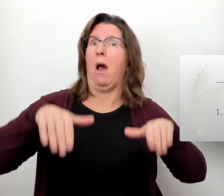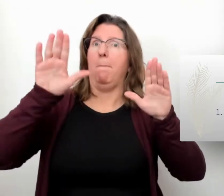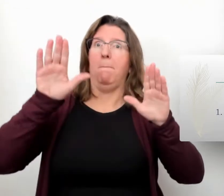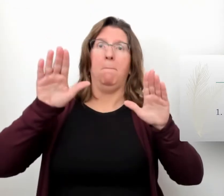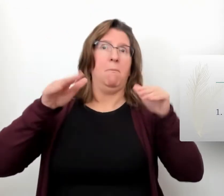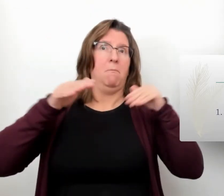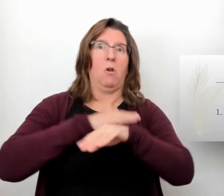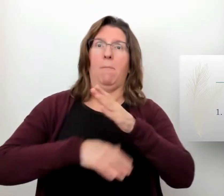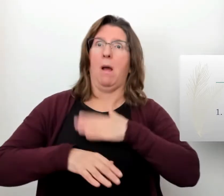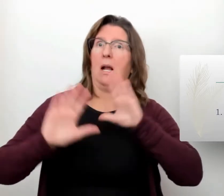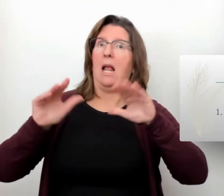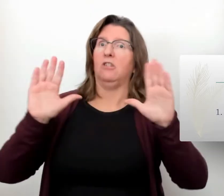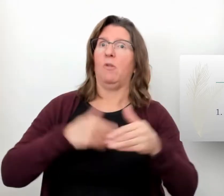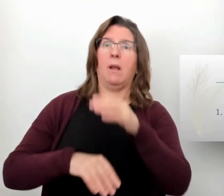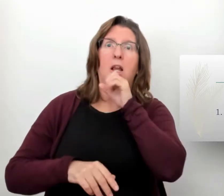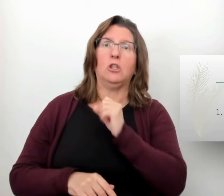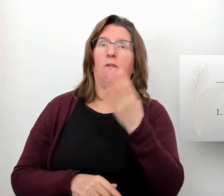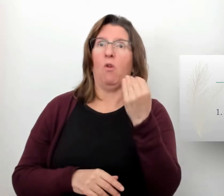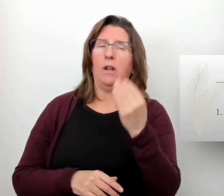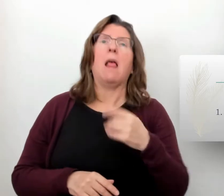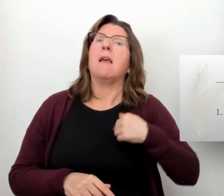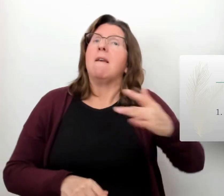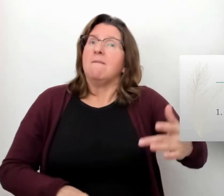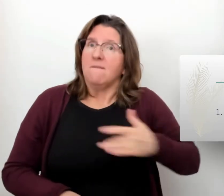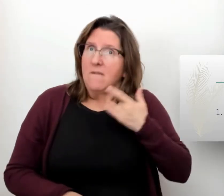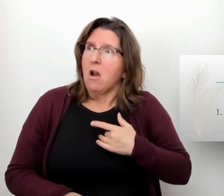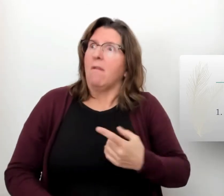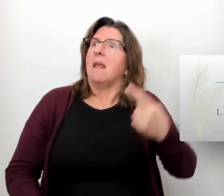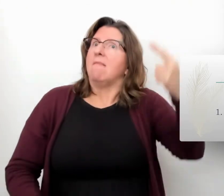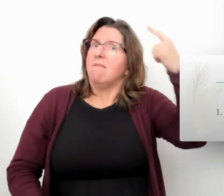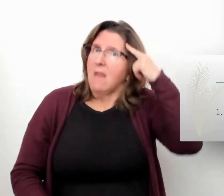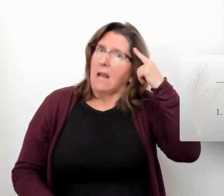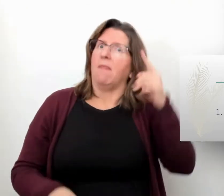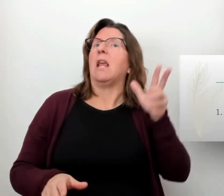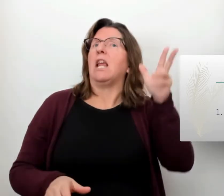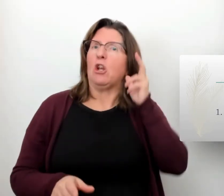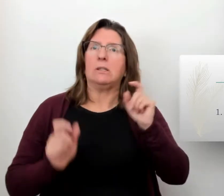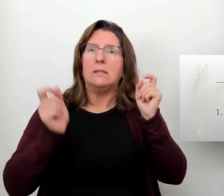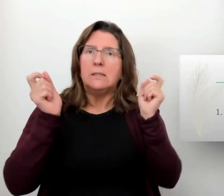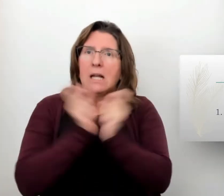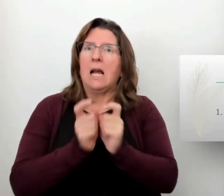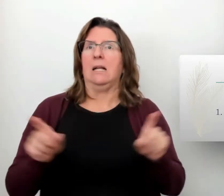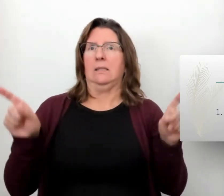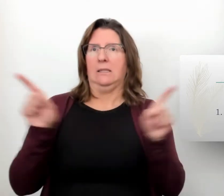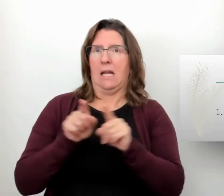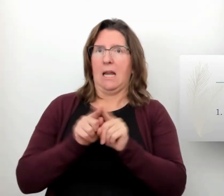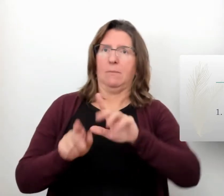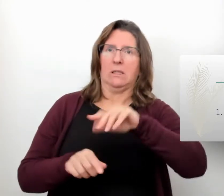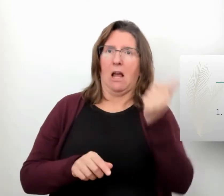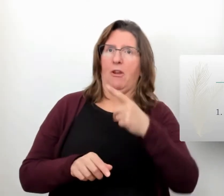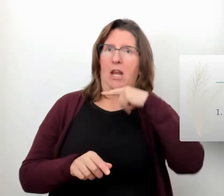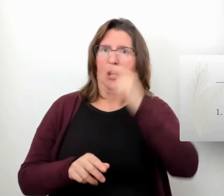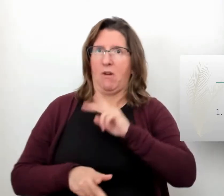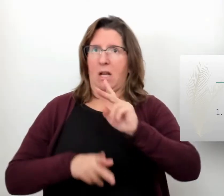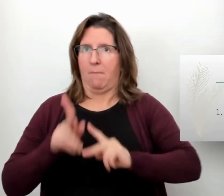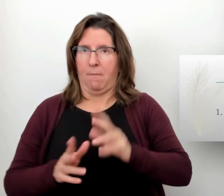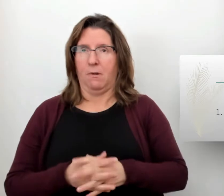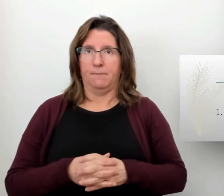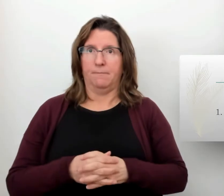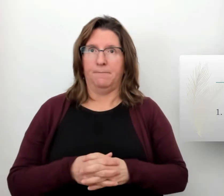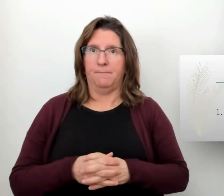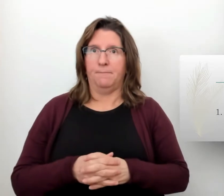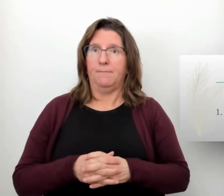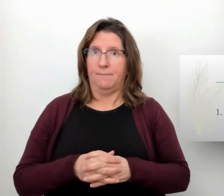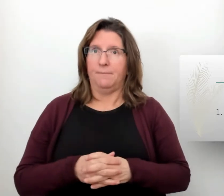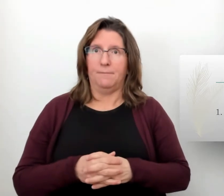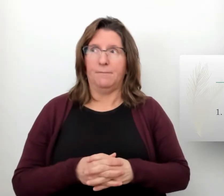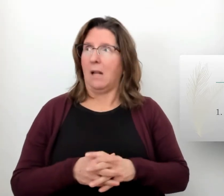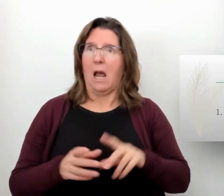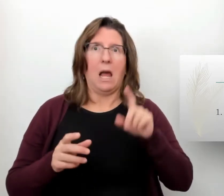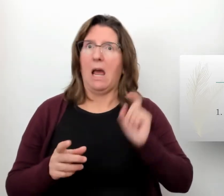Students coming into my class at the age of 14 genuinely BELIEVED that their hearing is equal to that of peers.